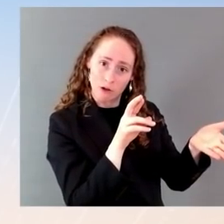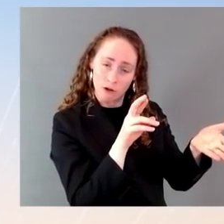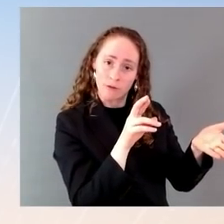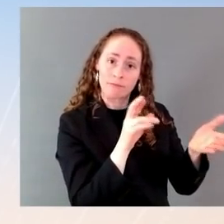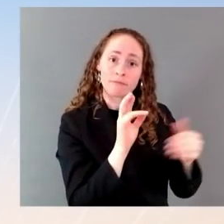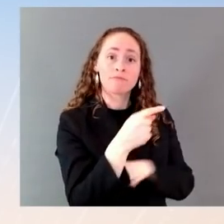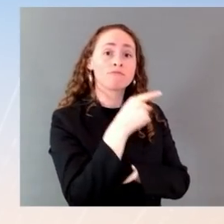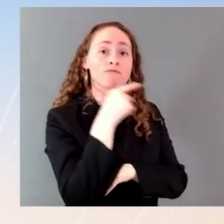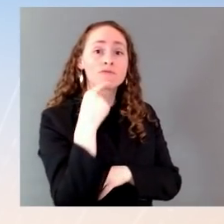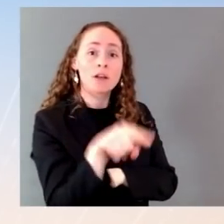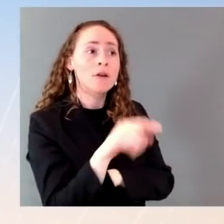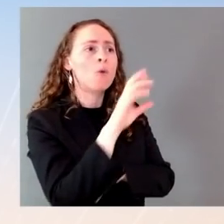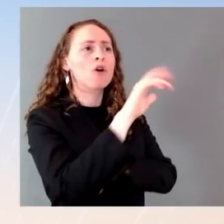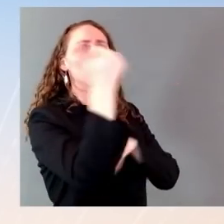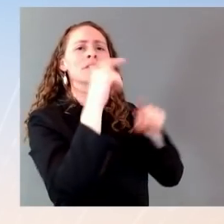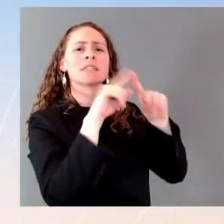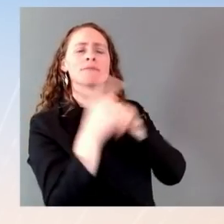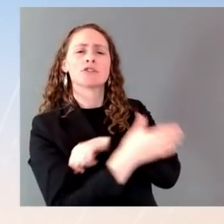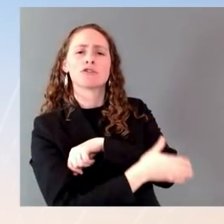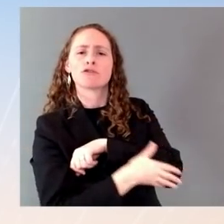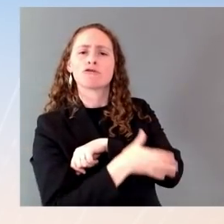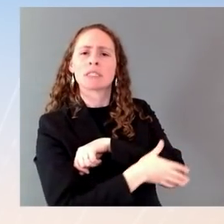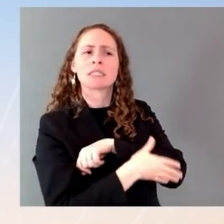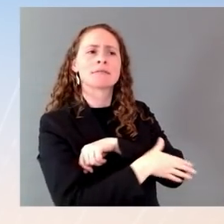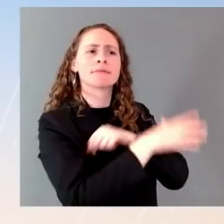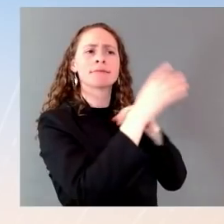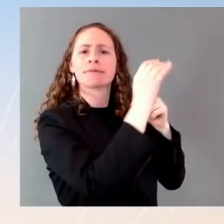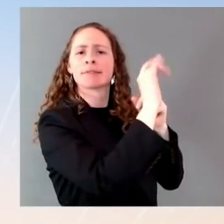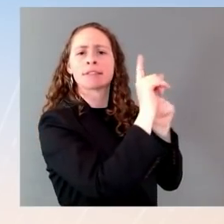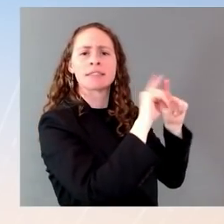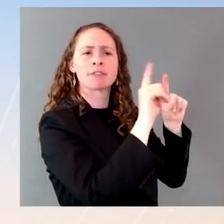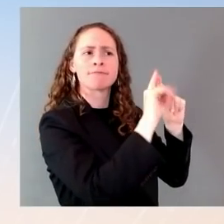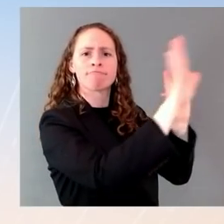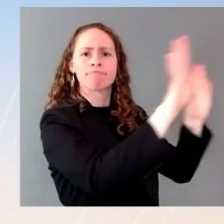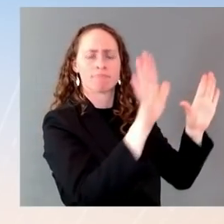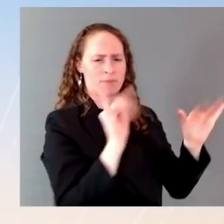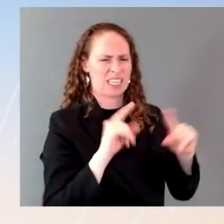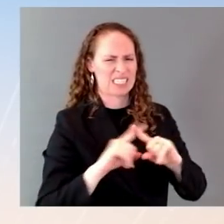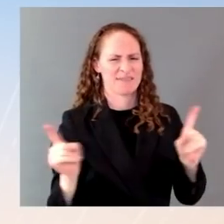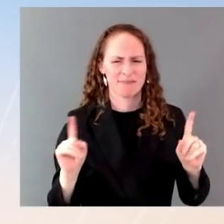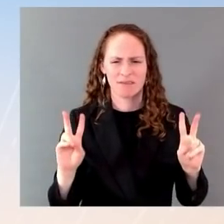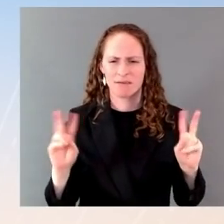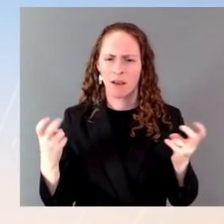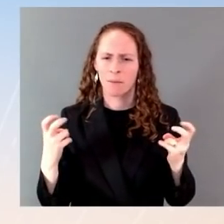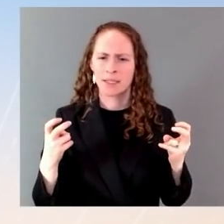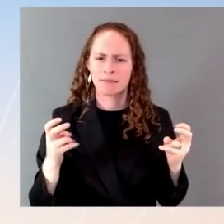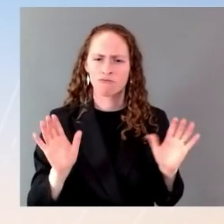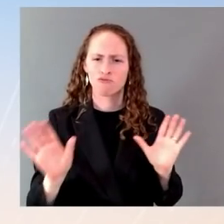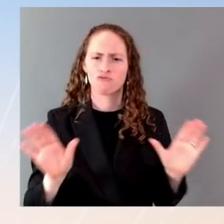the fact is that gas is not currently flowing through the Nord Stream 2 pipeline, which means that it's not operating,